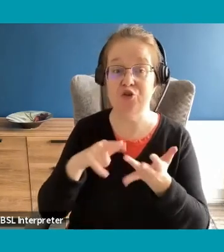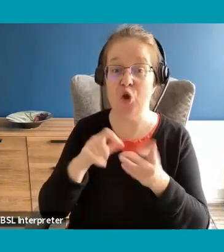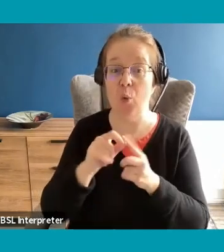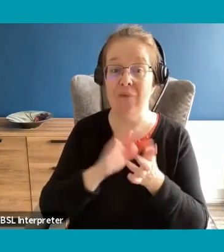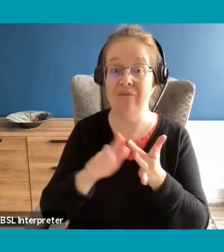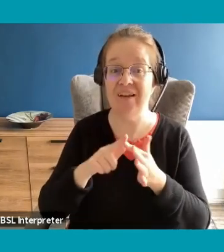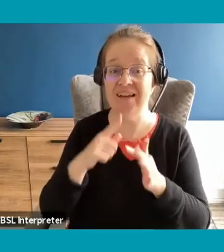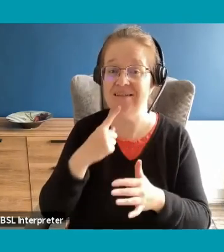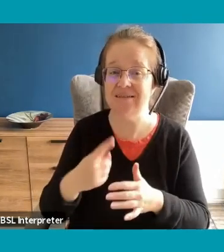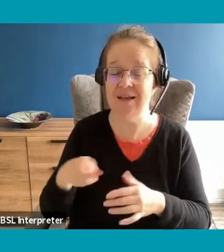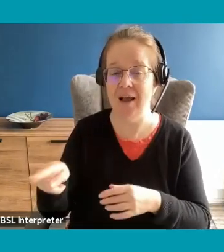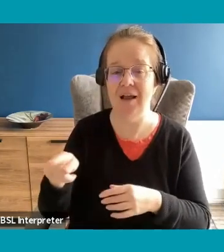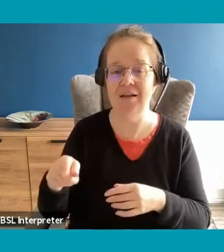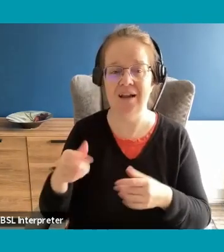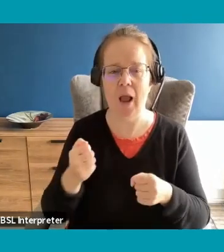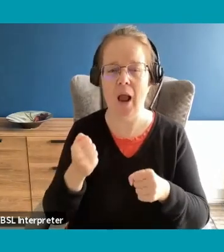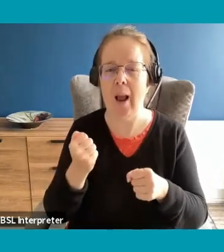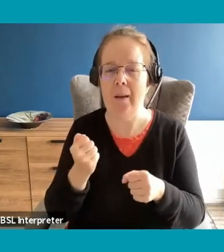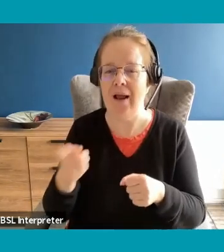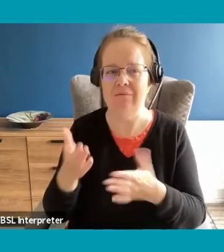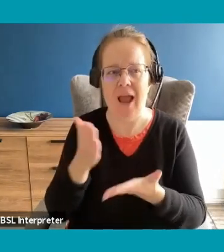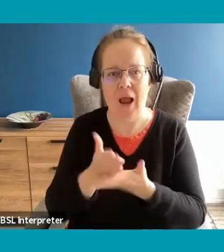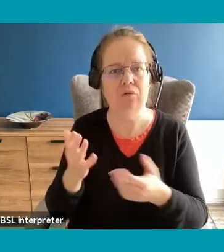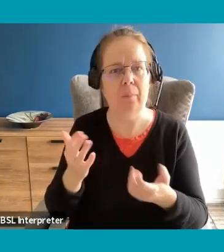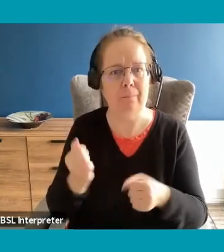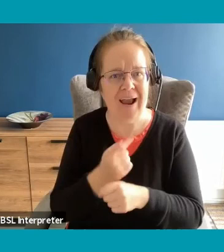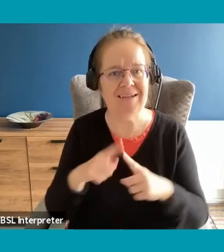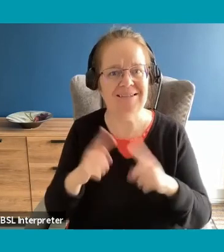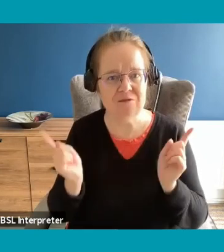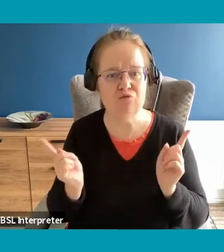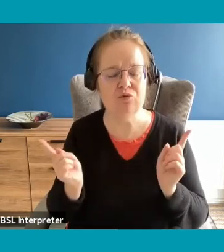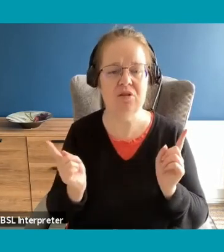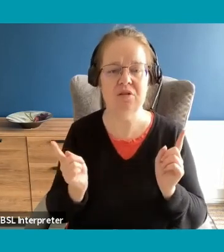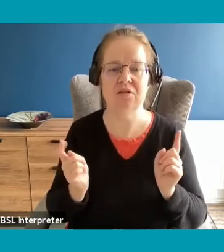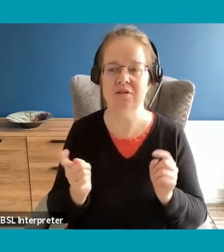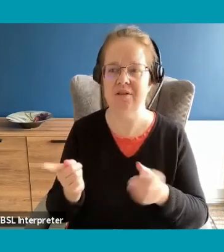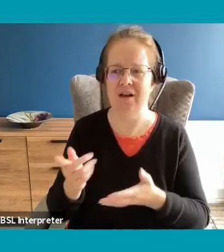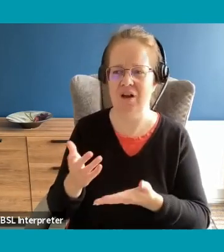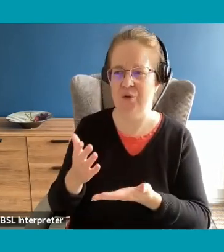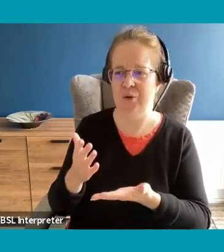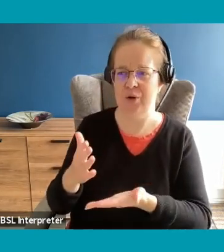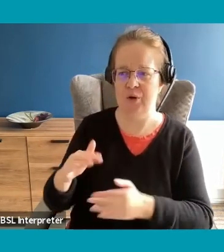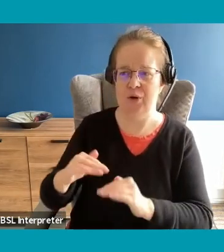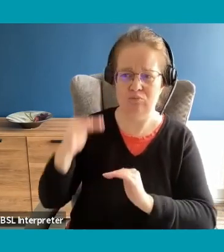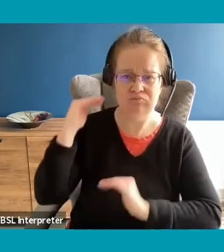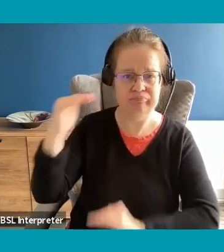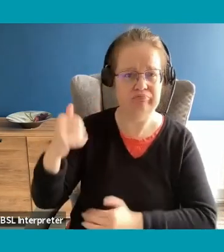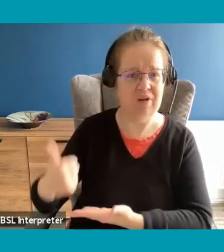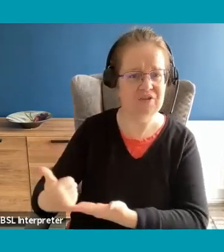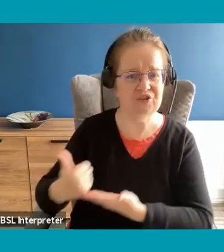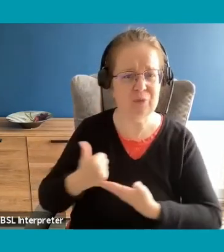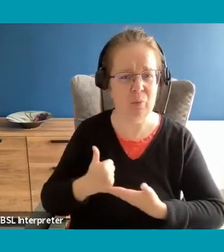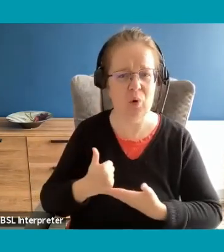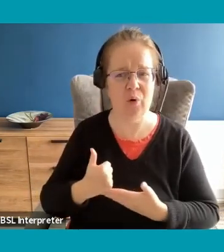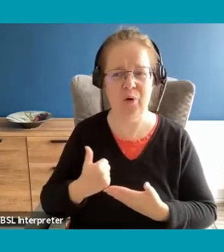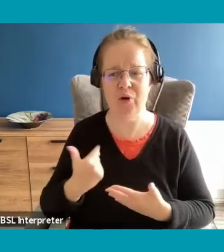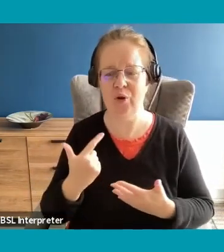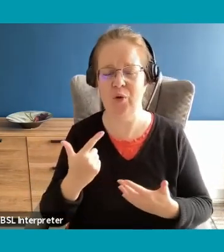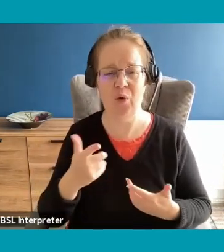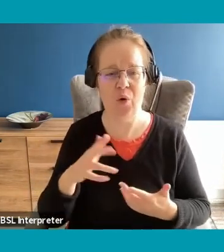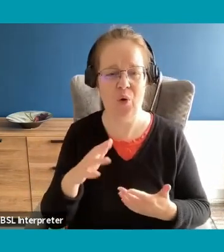trying to make a difference like, the amount of support as well and all the different charities they do as well.